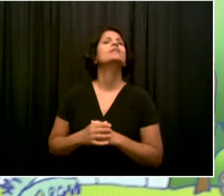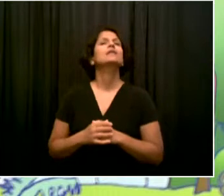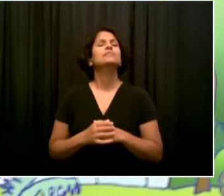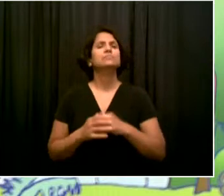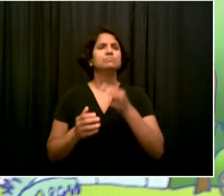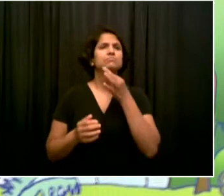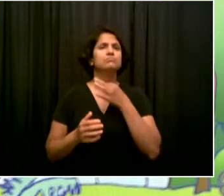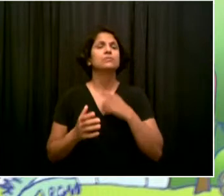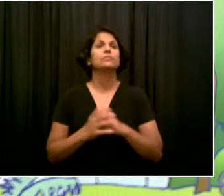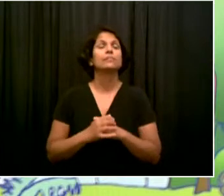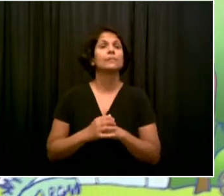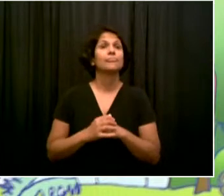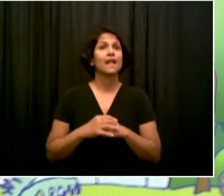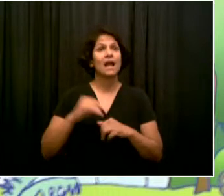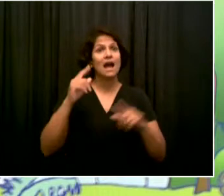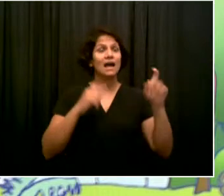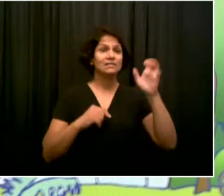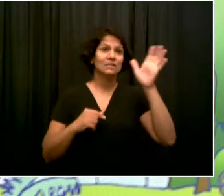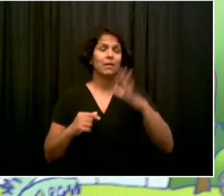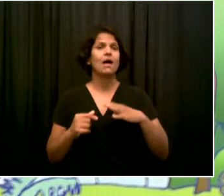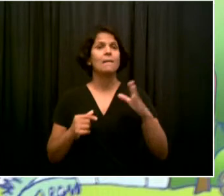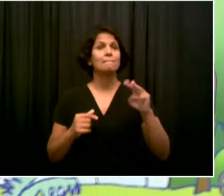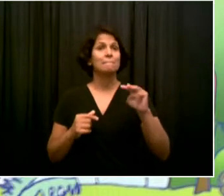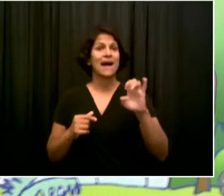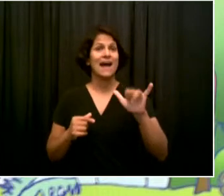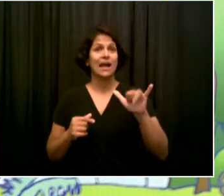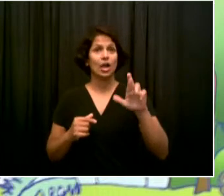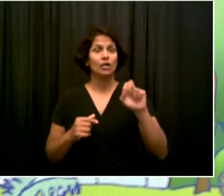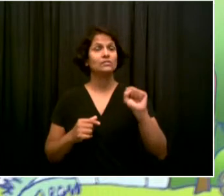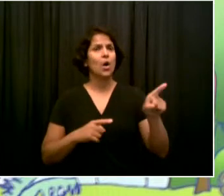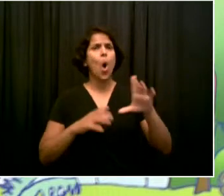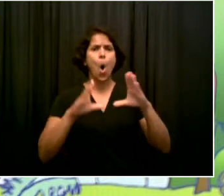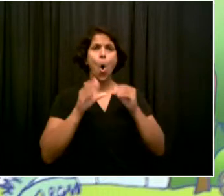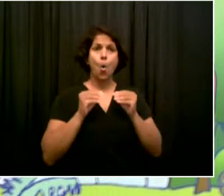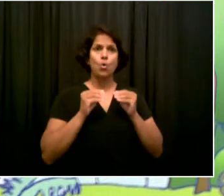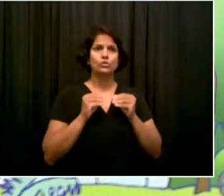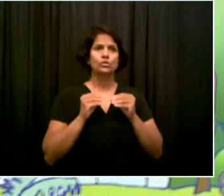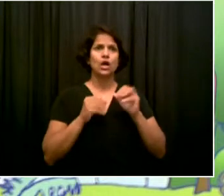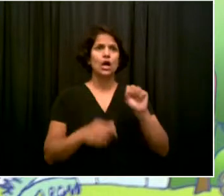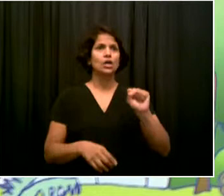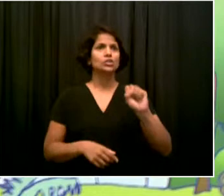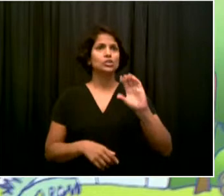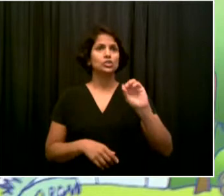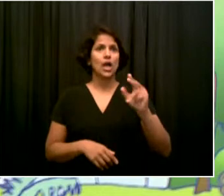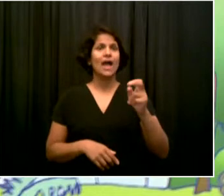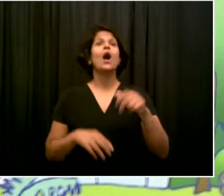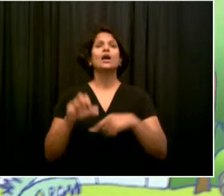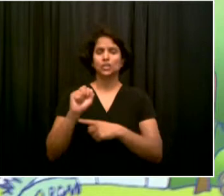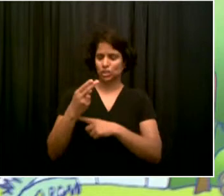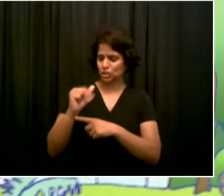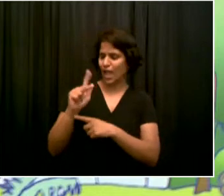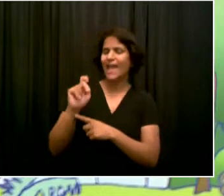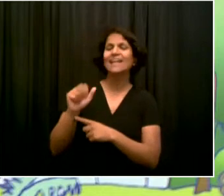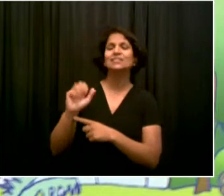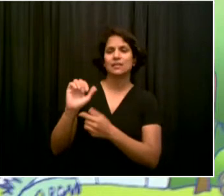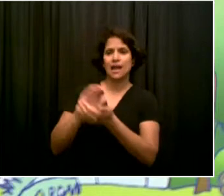WELL HENRY, HOW ARE YOU? Reporter: I AM GOOD, IS SHAKE SHACK INCLUDED IN THIS